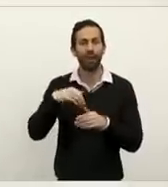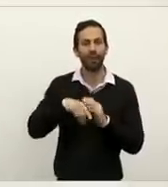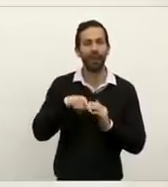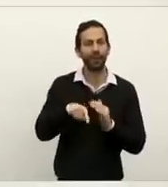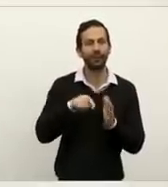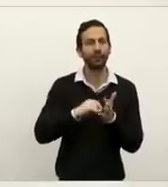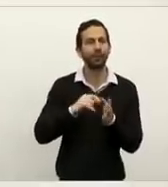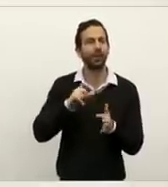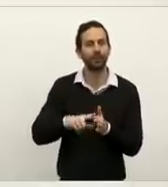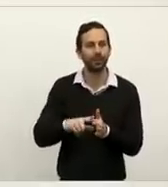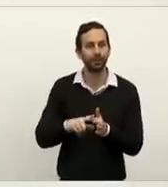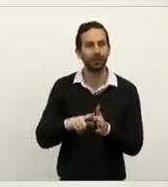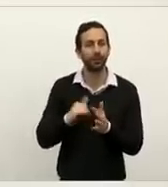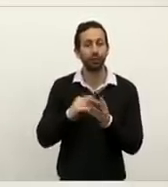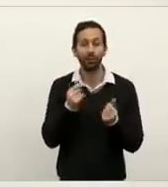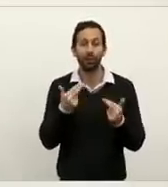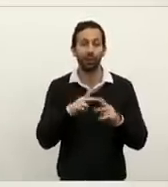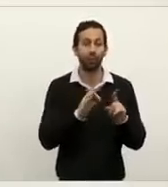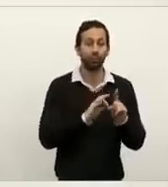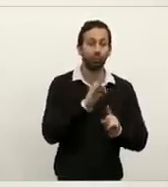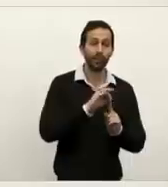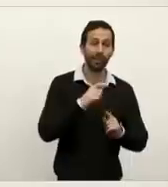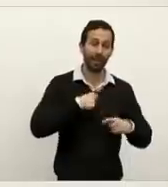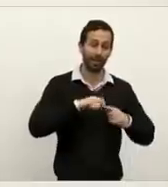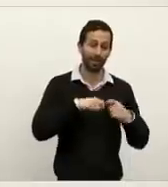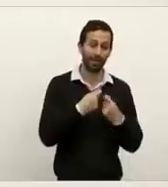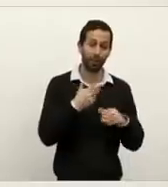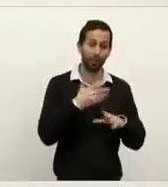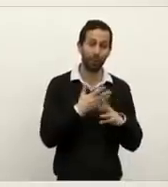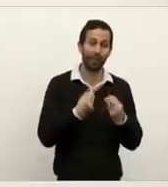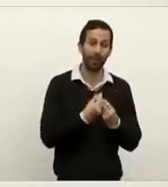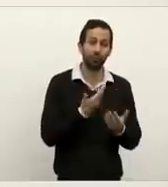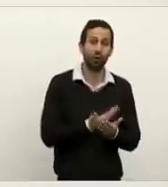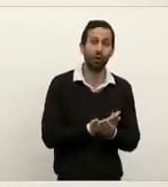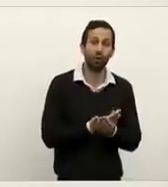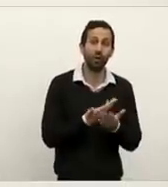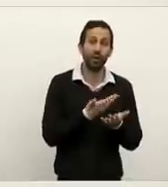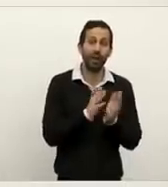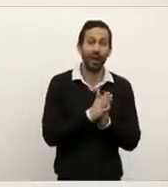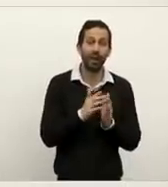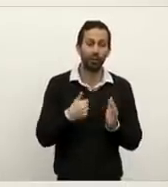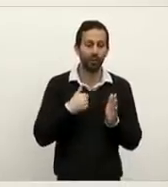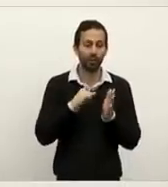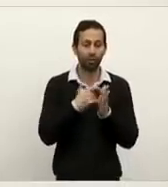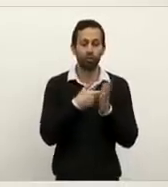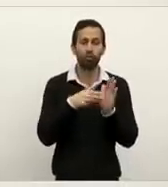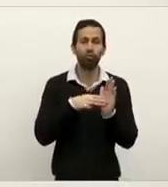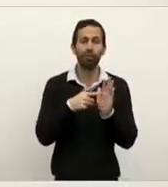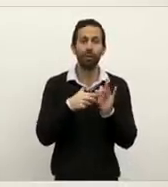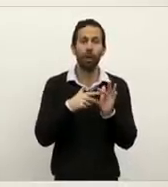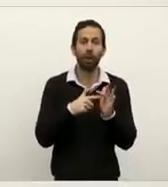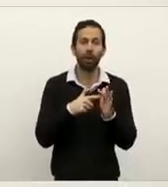So some of the improvements that our team have been working together on is how do we streamline our process,